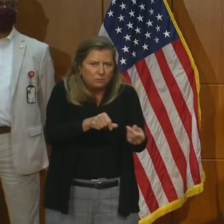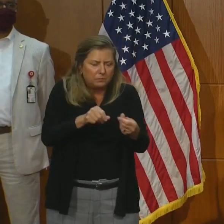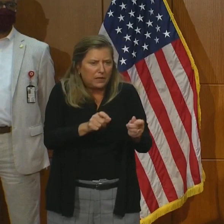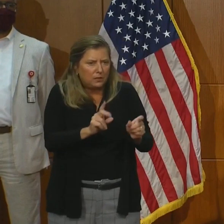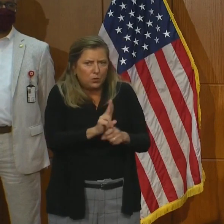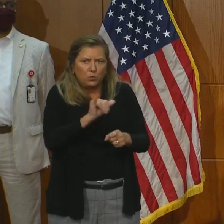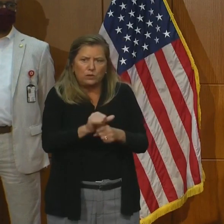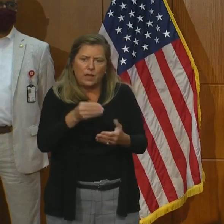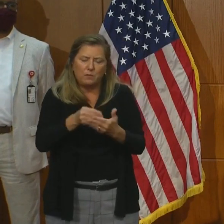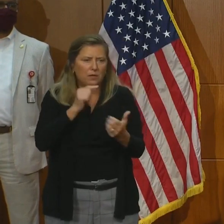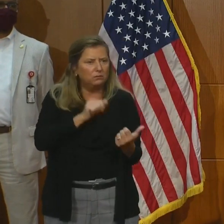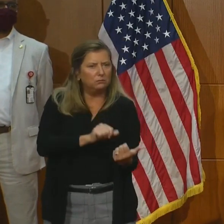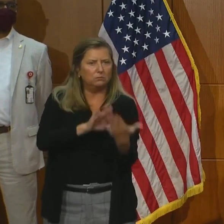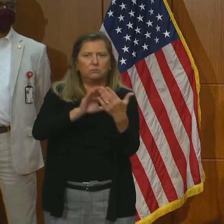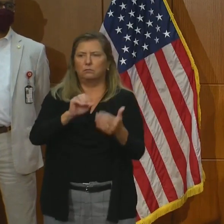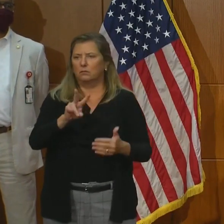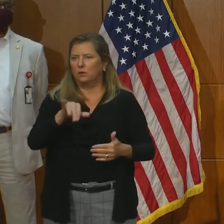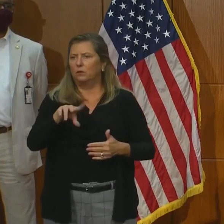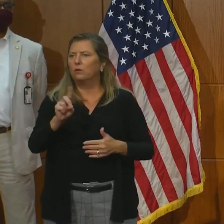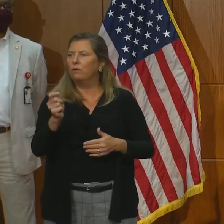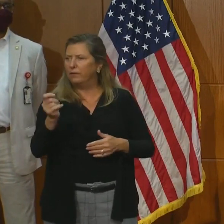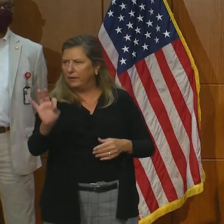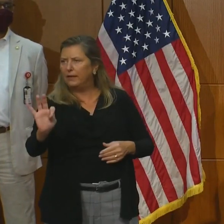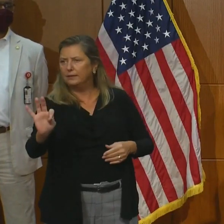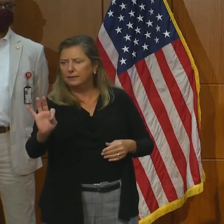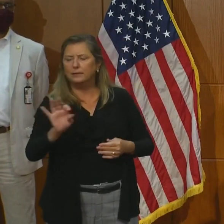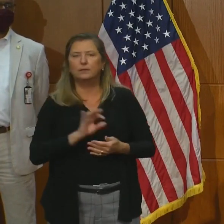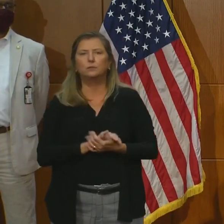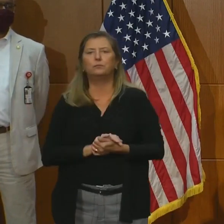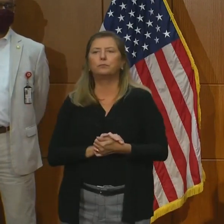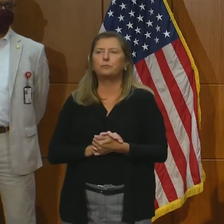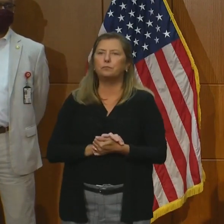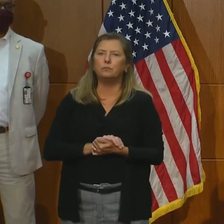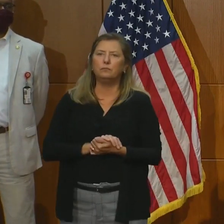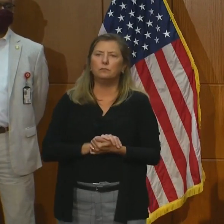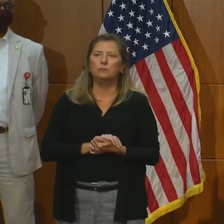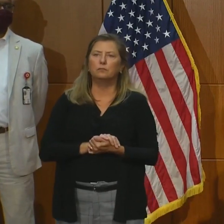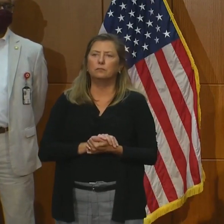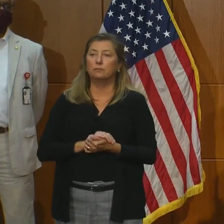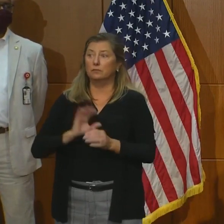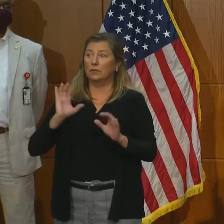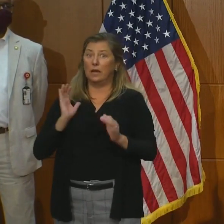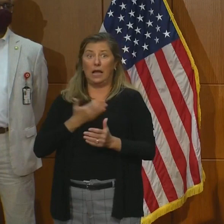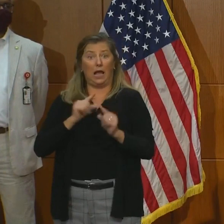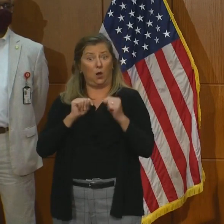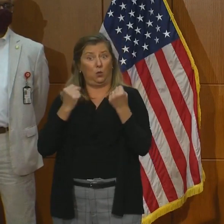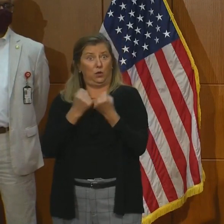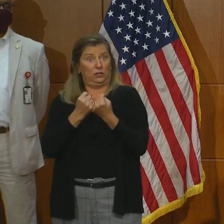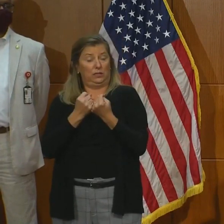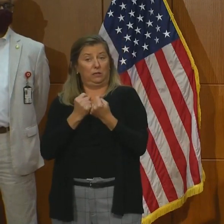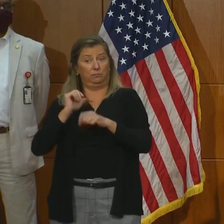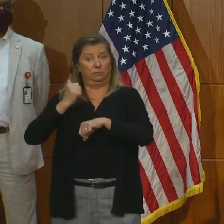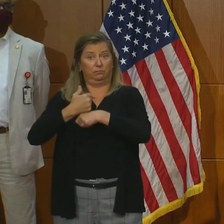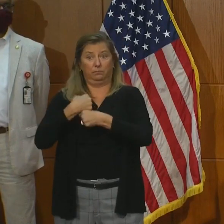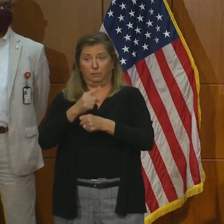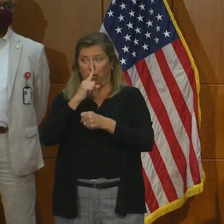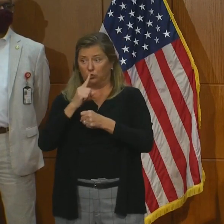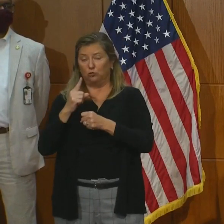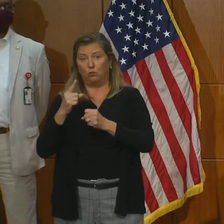HAVE MANY MORE FUNDS TO DO IMPORTANT WORK AND THEY'RE RESPONSIBLE FOR SPENDING AND DISTRIBUTED THAT TO ADDRESS